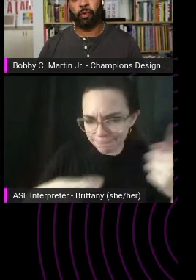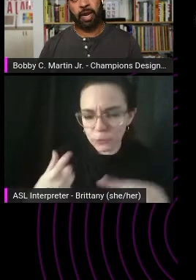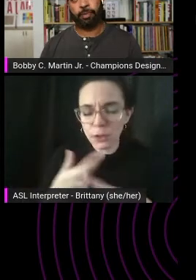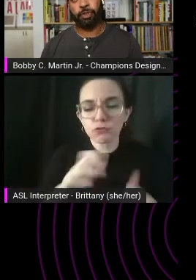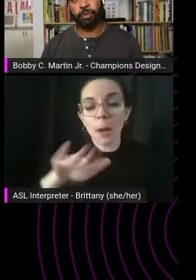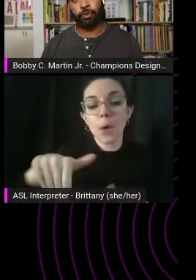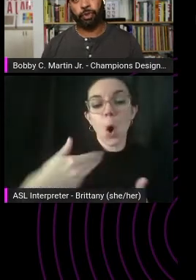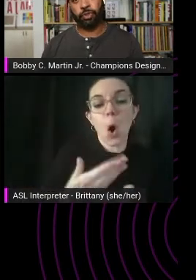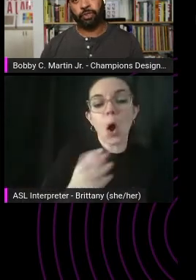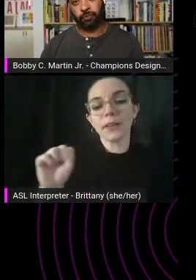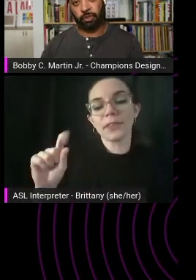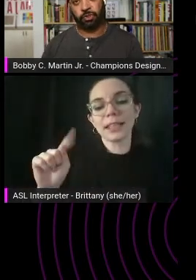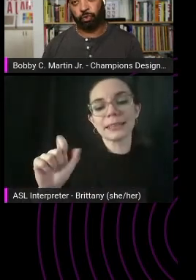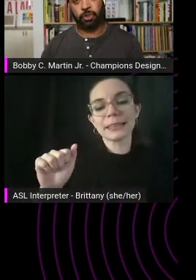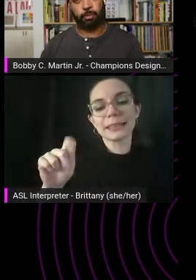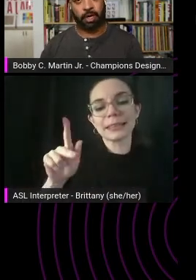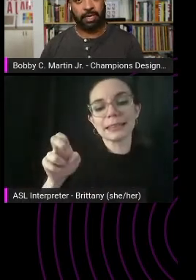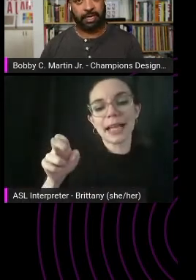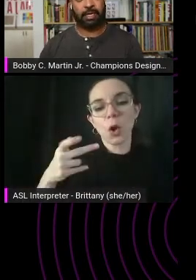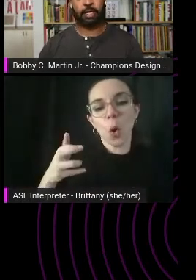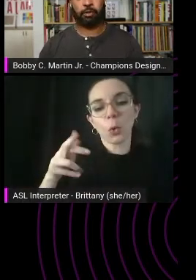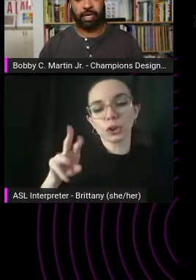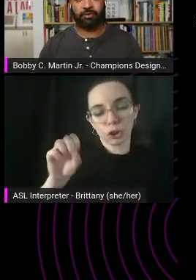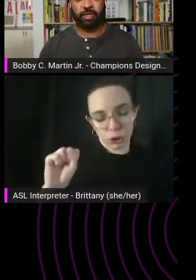So we were able to do this first with the marketing and creative